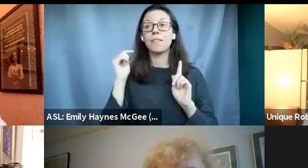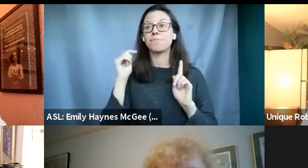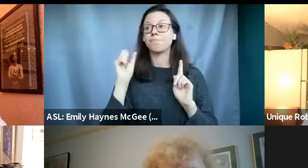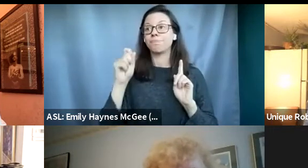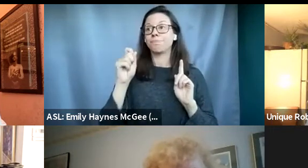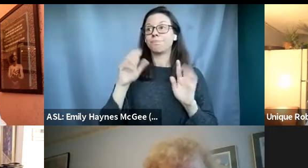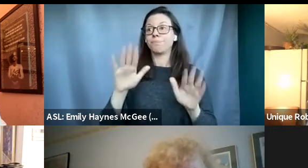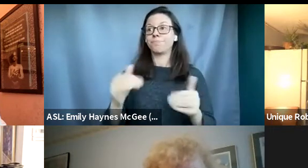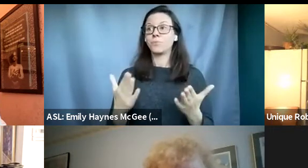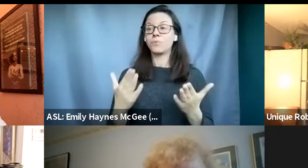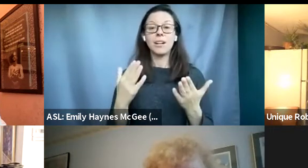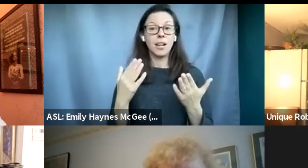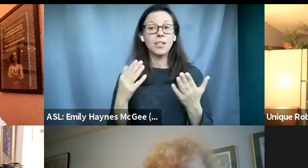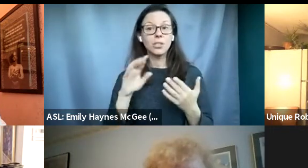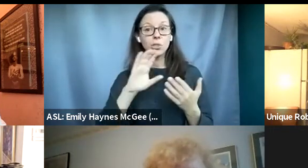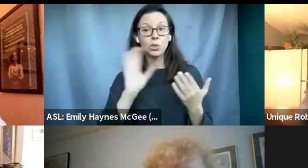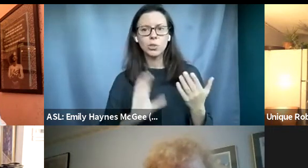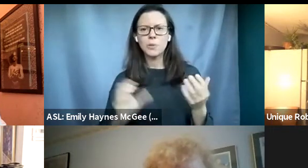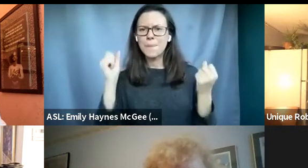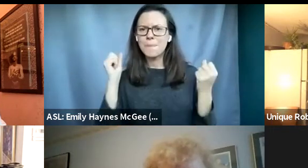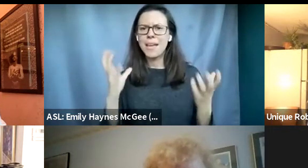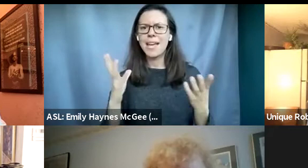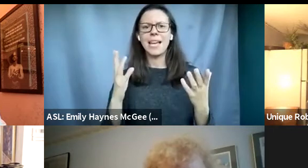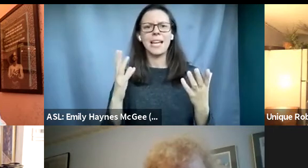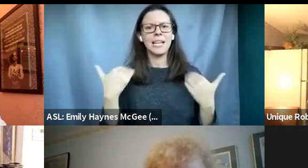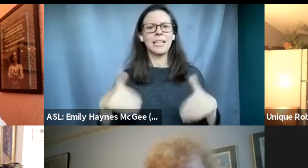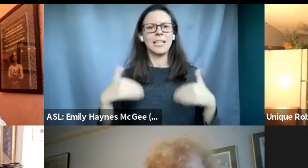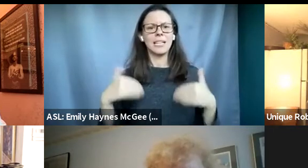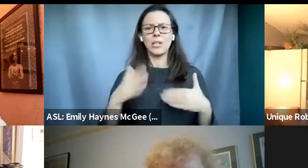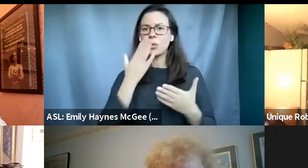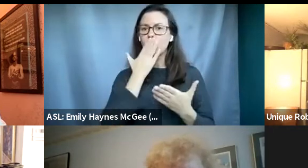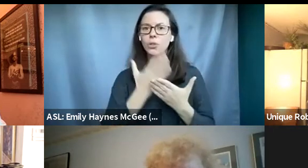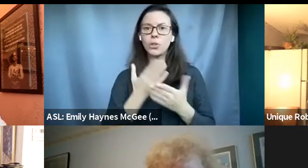This were a number of many great participants, really high energy for the whole two days,